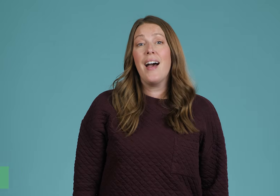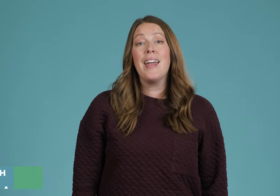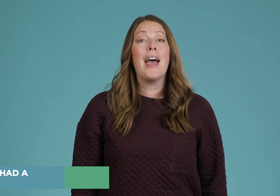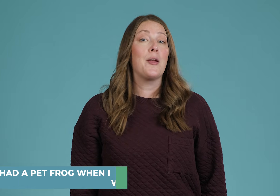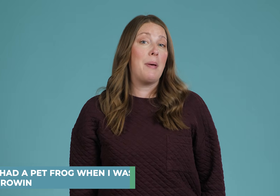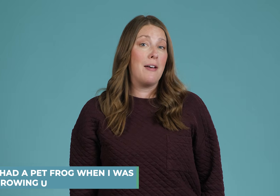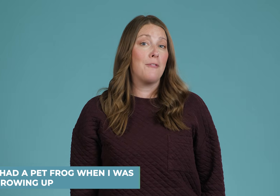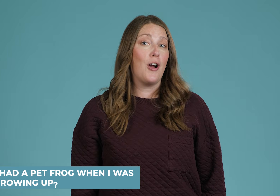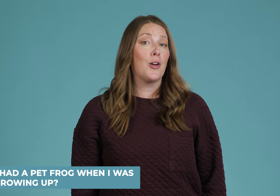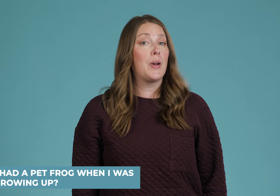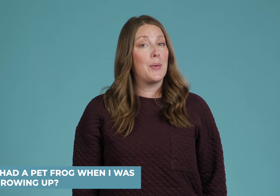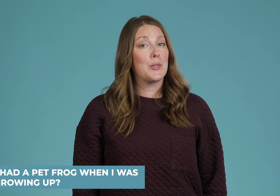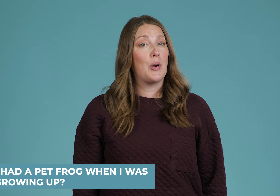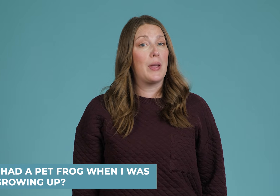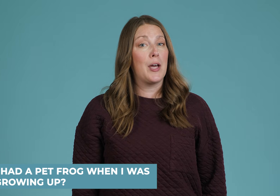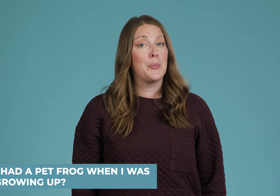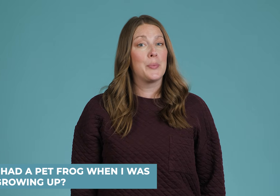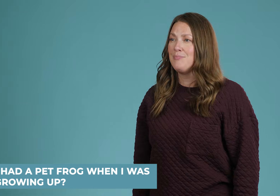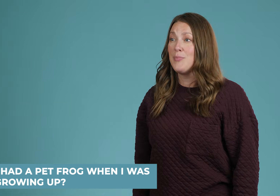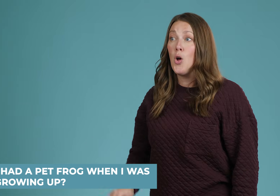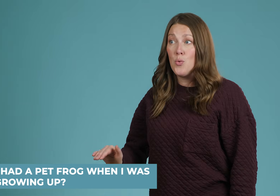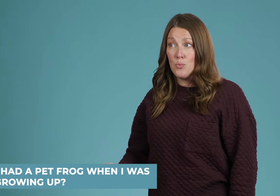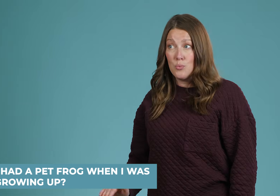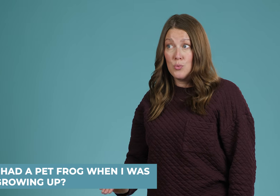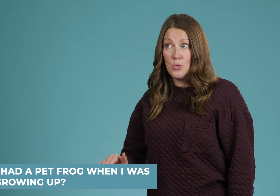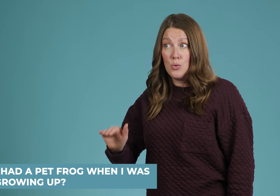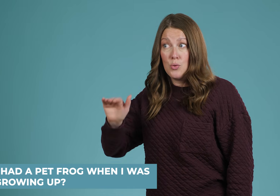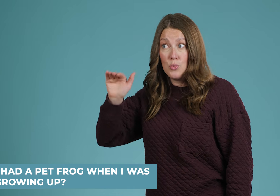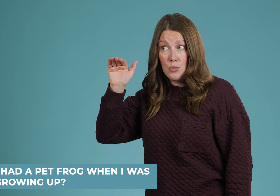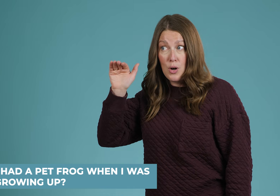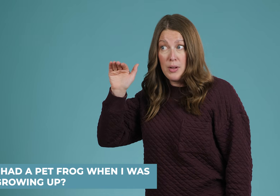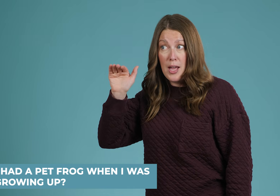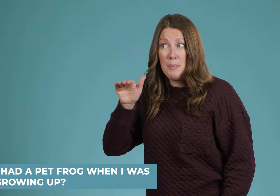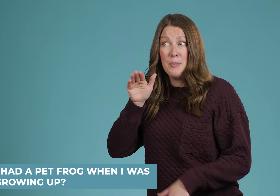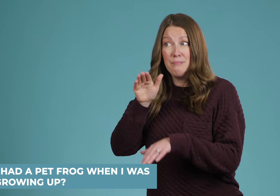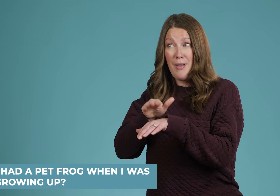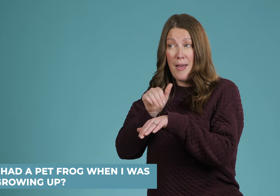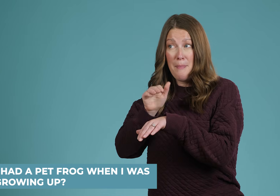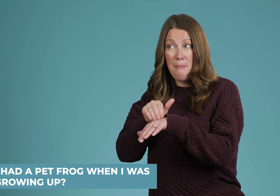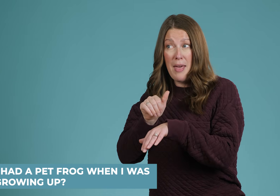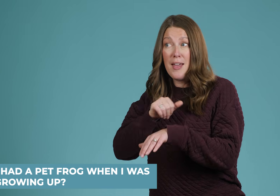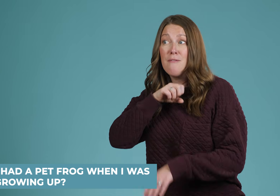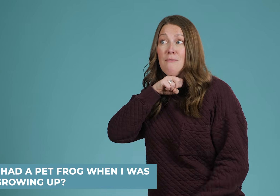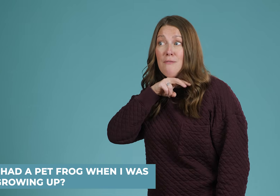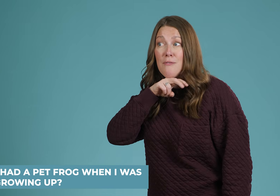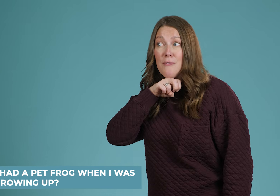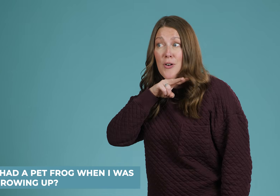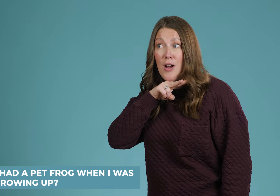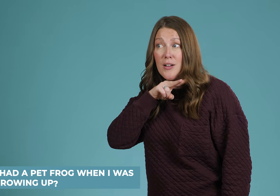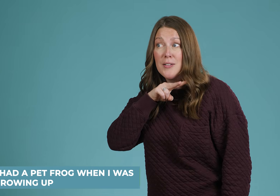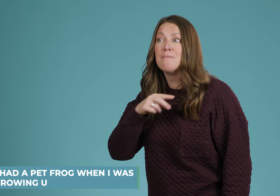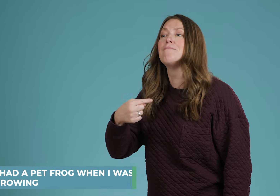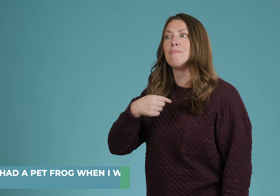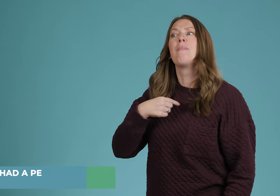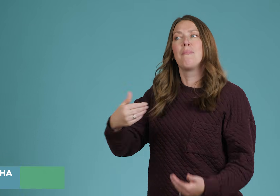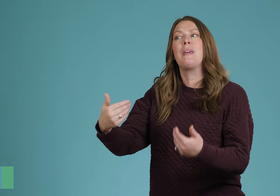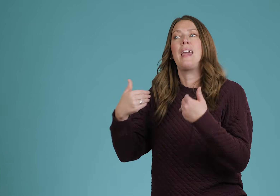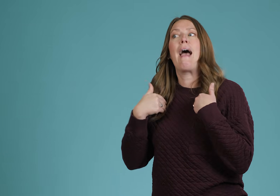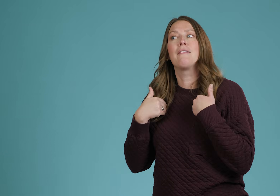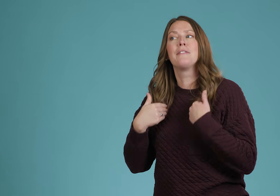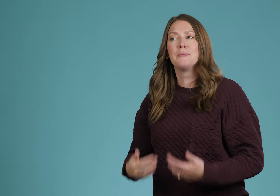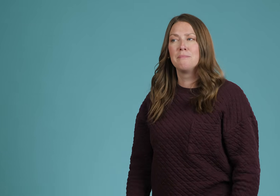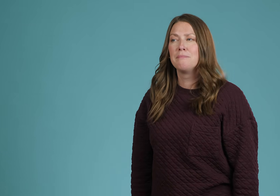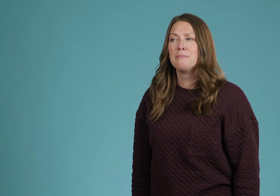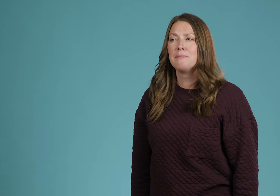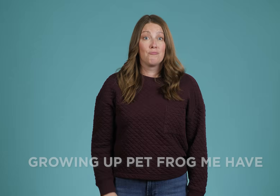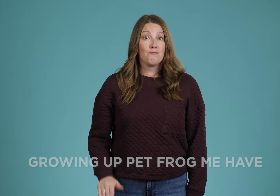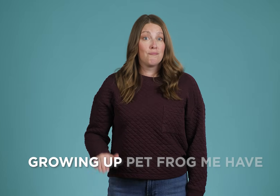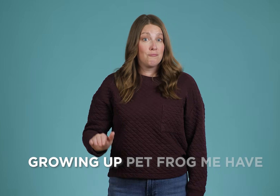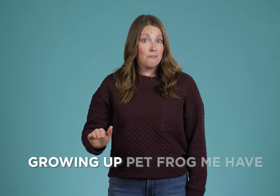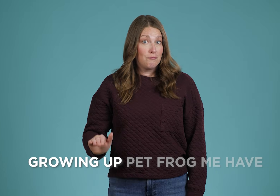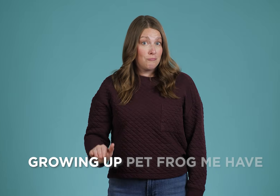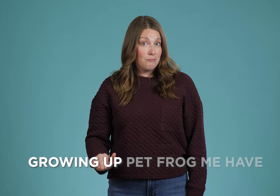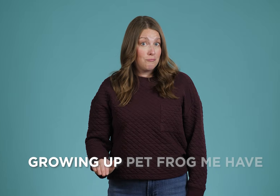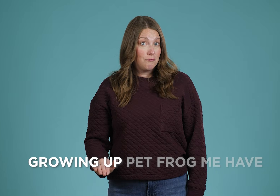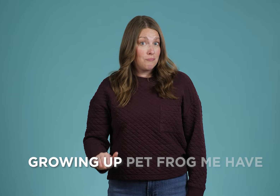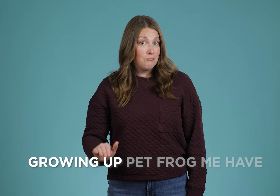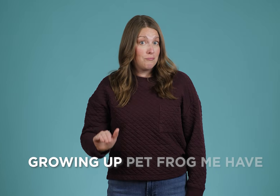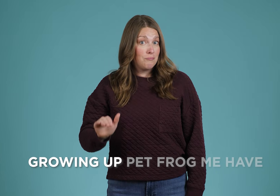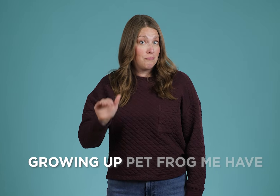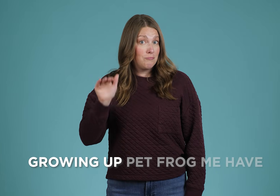I had a pet frog when I was growing up.